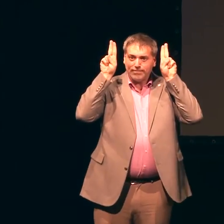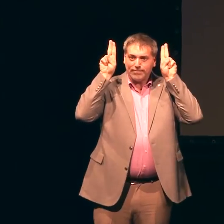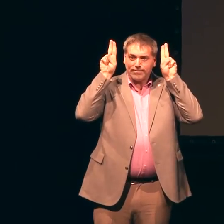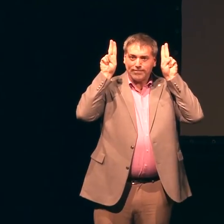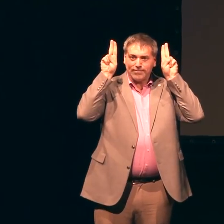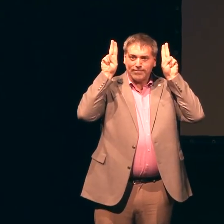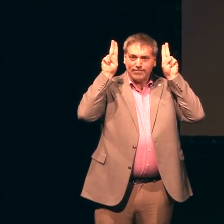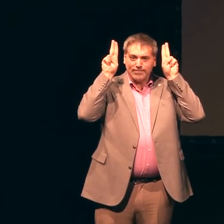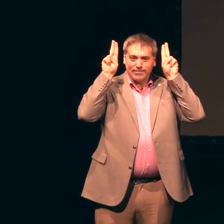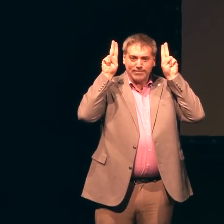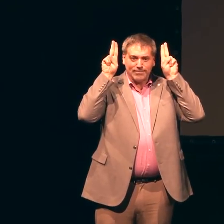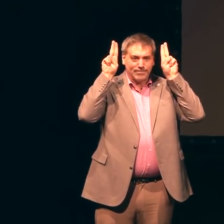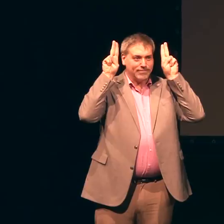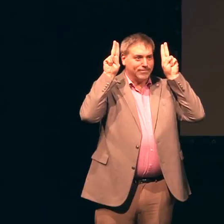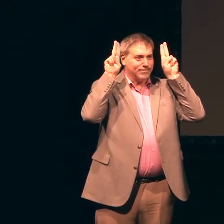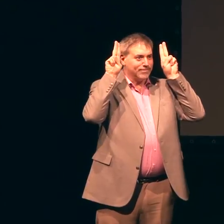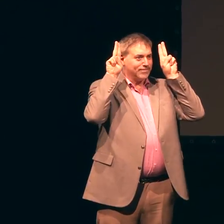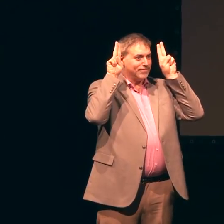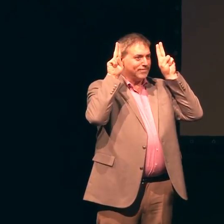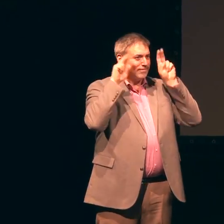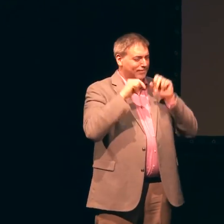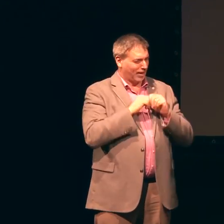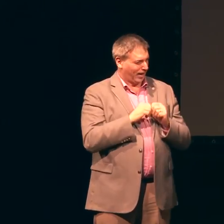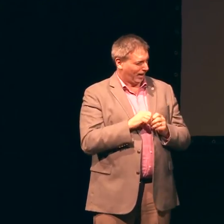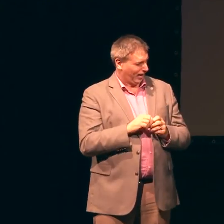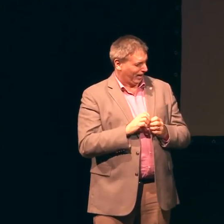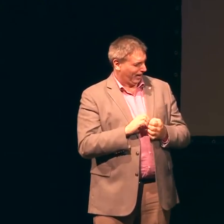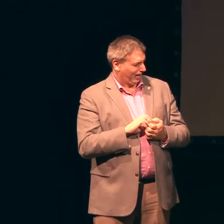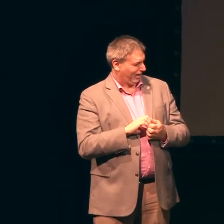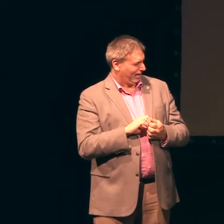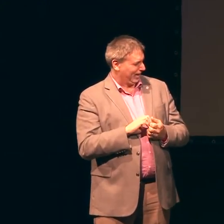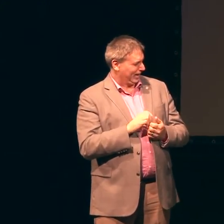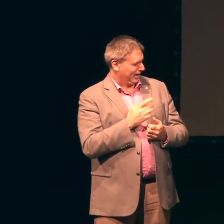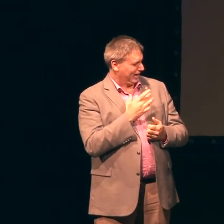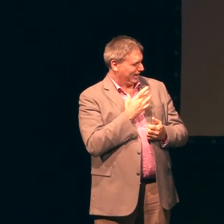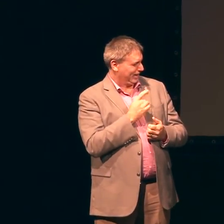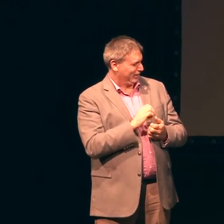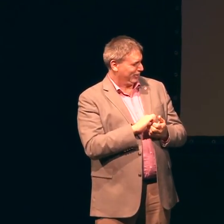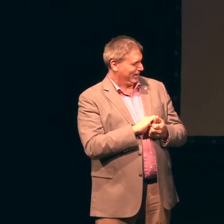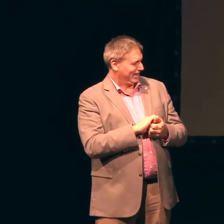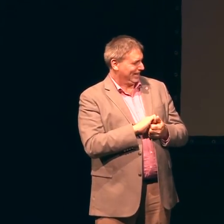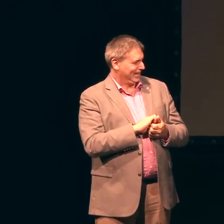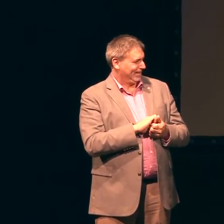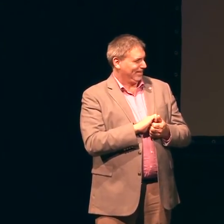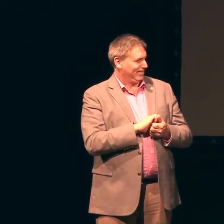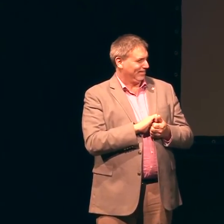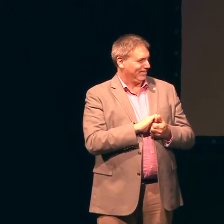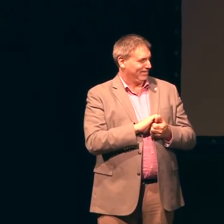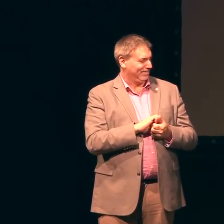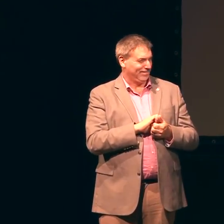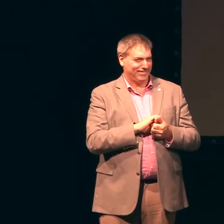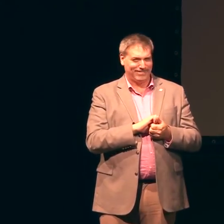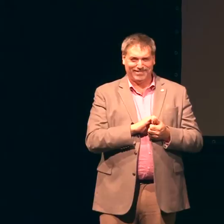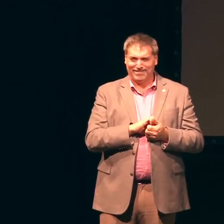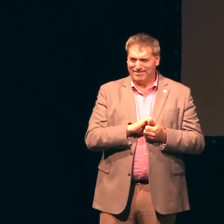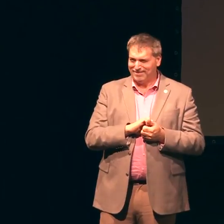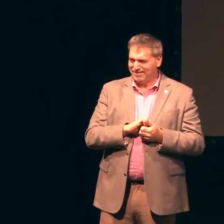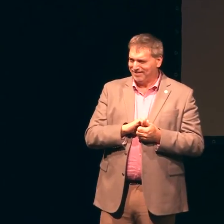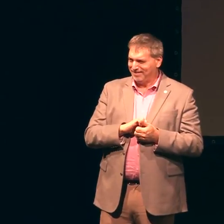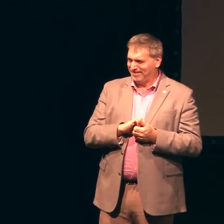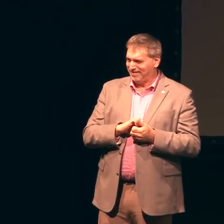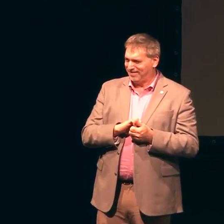Bingo. Their ears lit up. Oh, interesting. Do